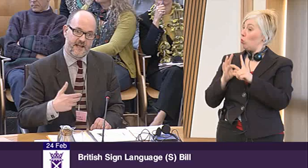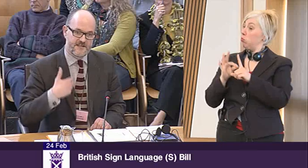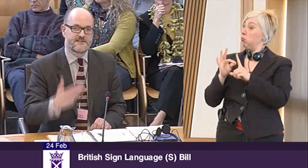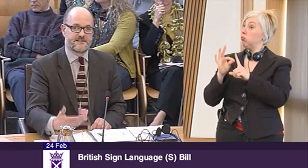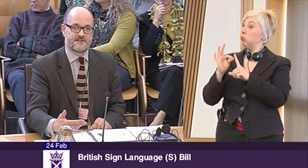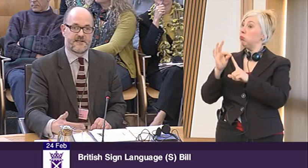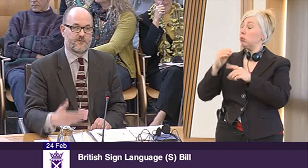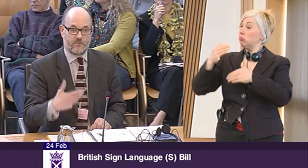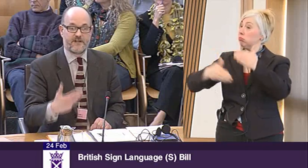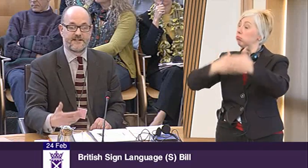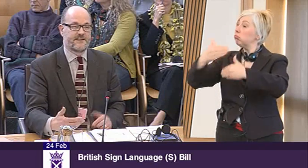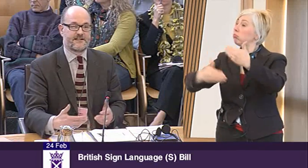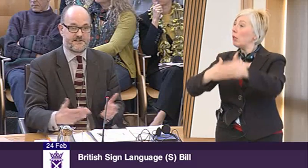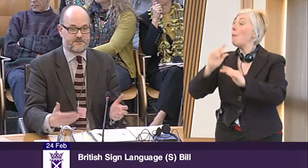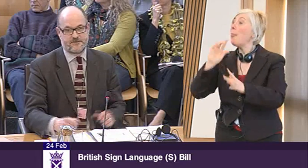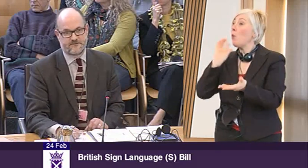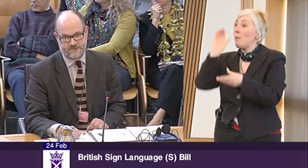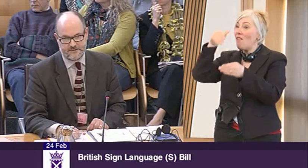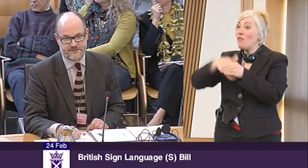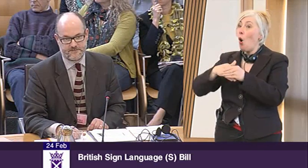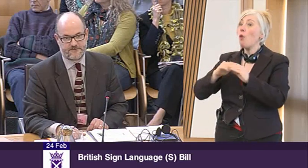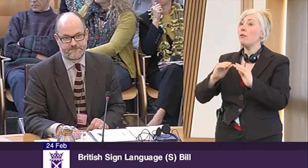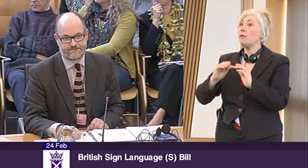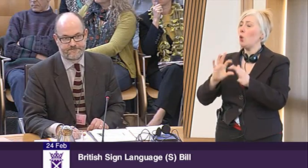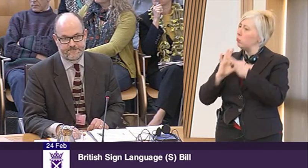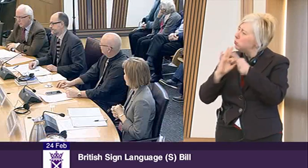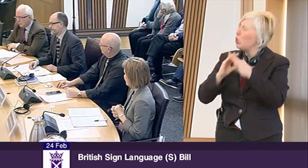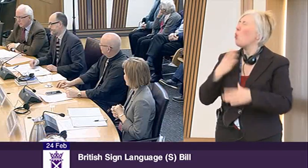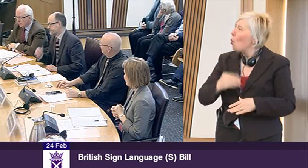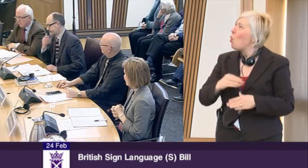improvement; it enters into that willingly and in a spirit of partnership.